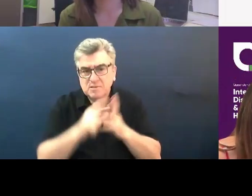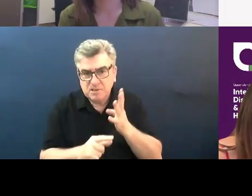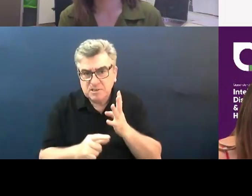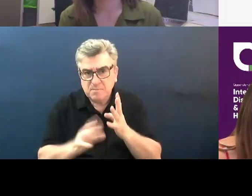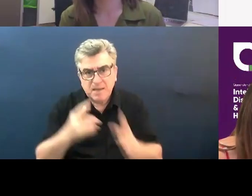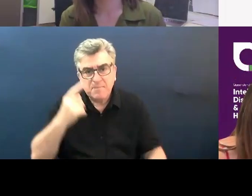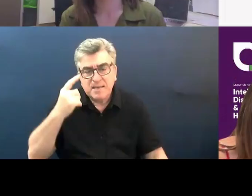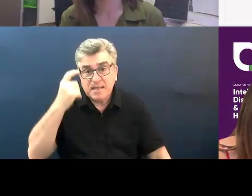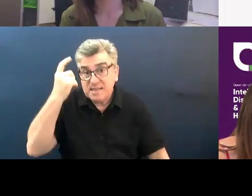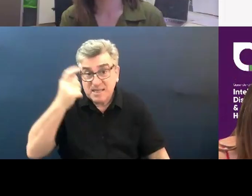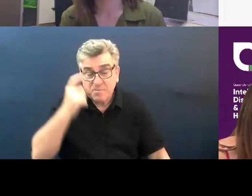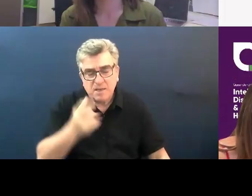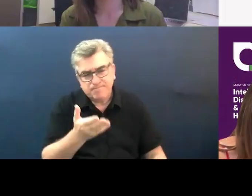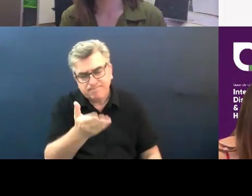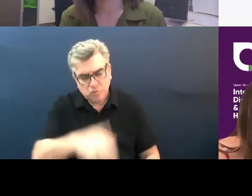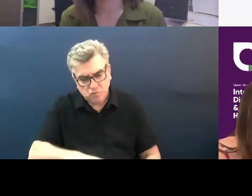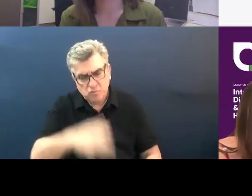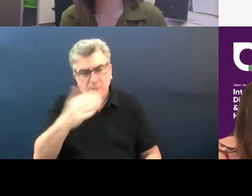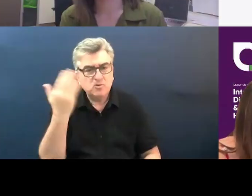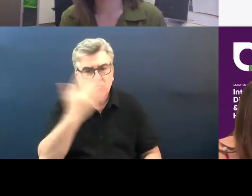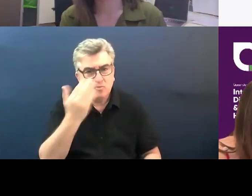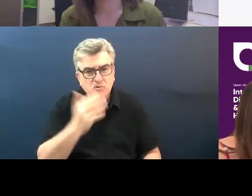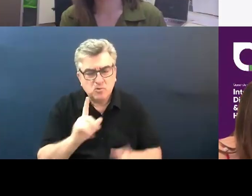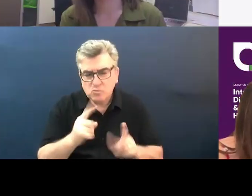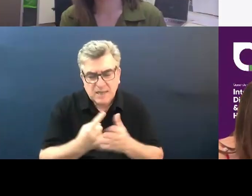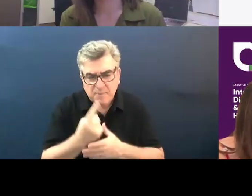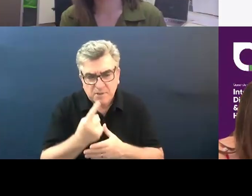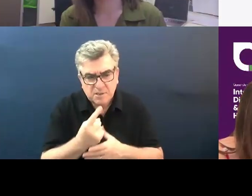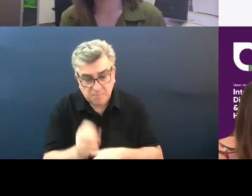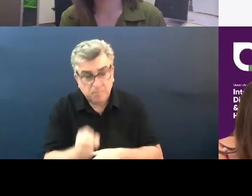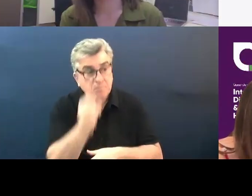what happened when they went to school? Did they need to go to a special school? Did they need